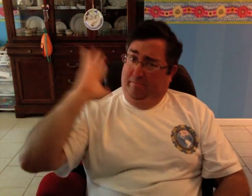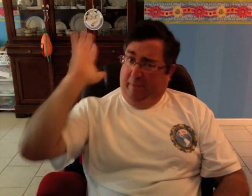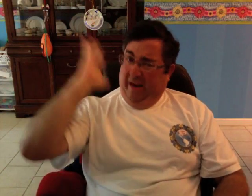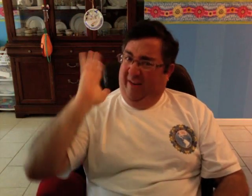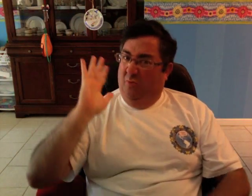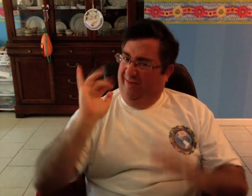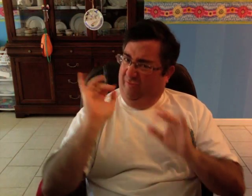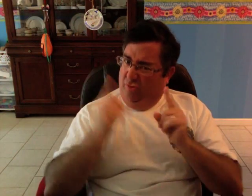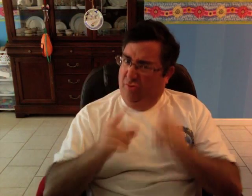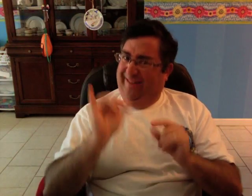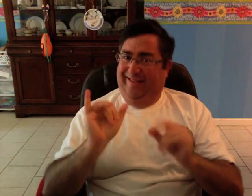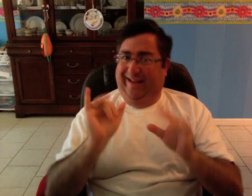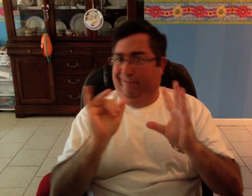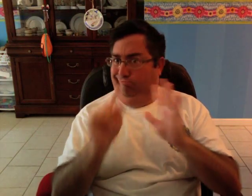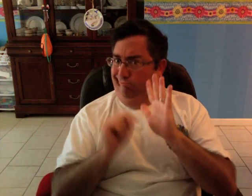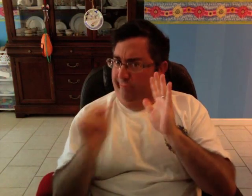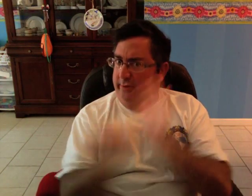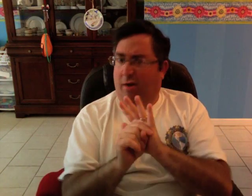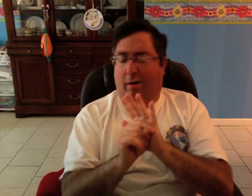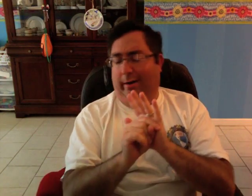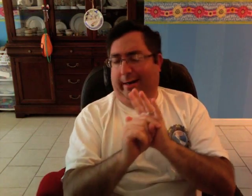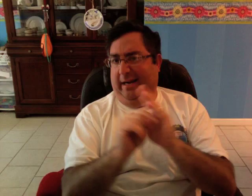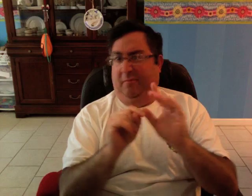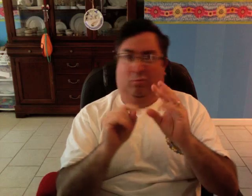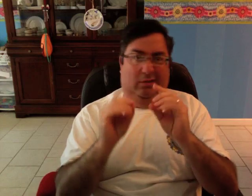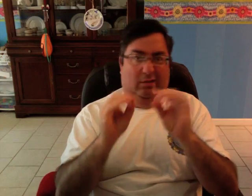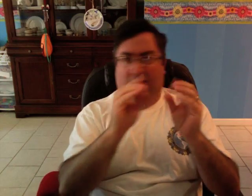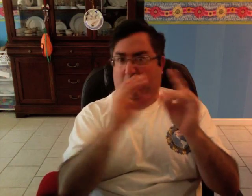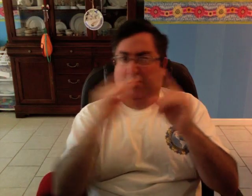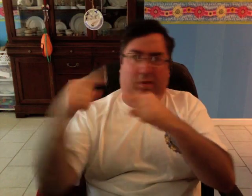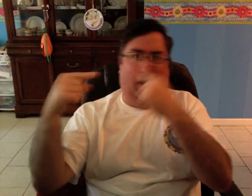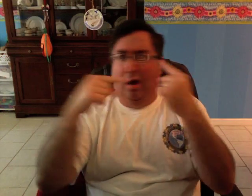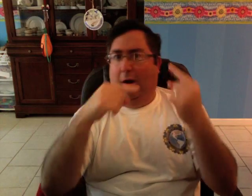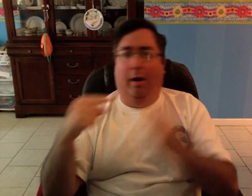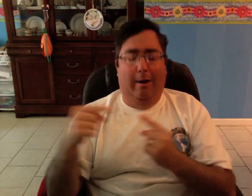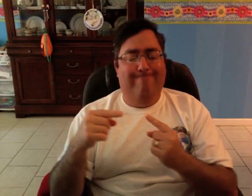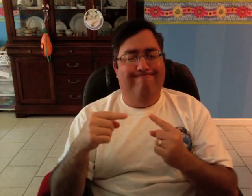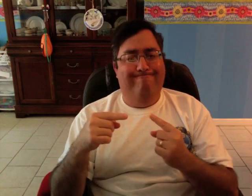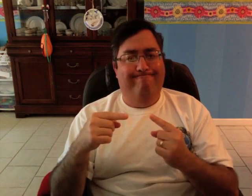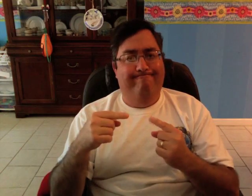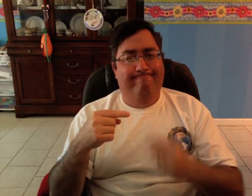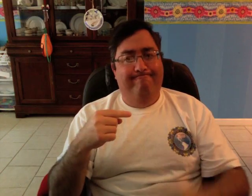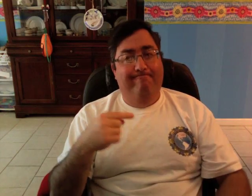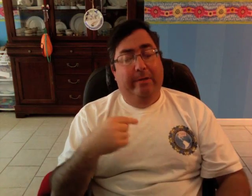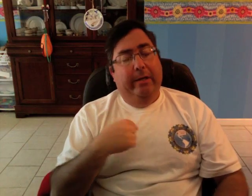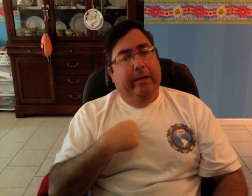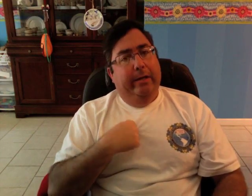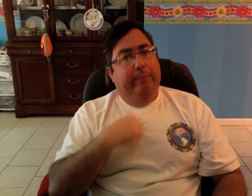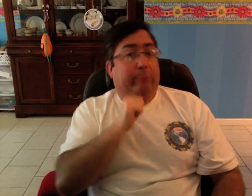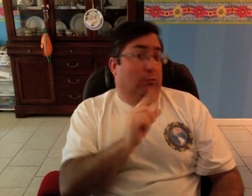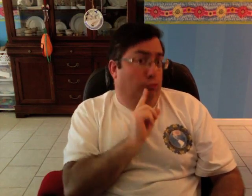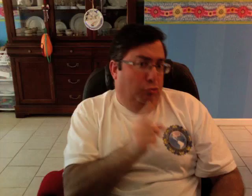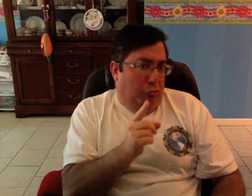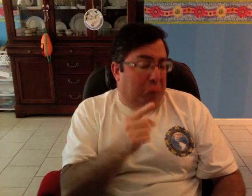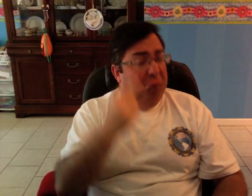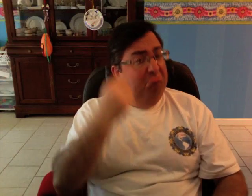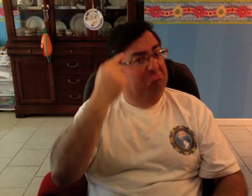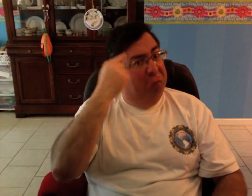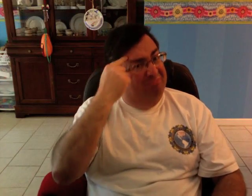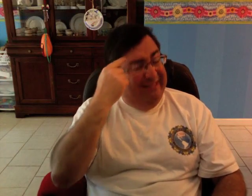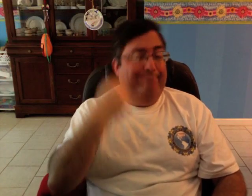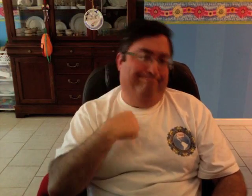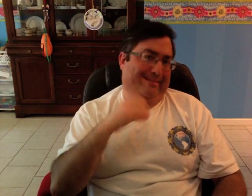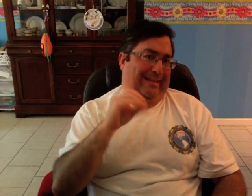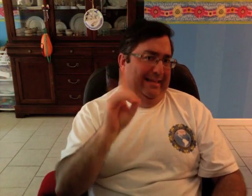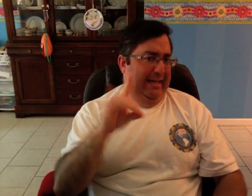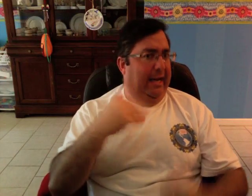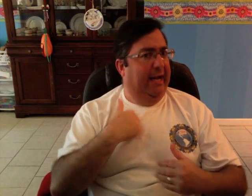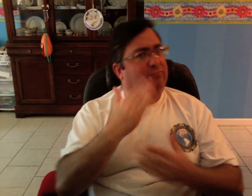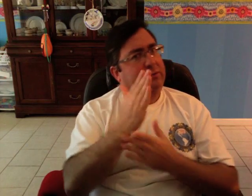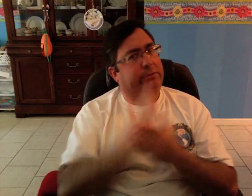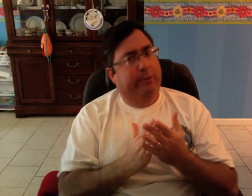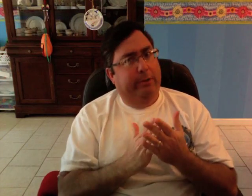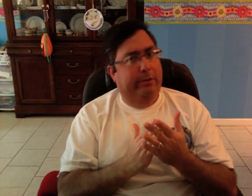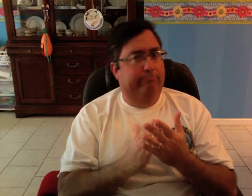Back during that uproar, I think I may have